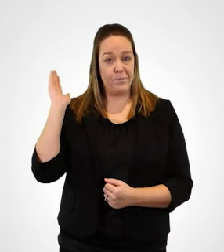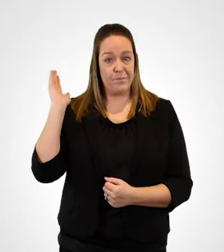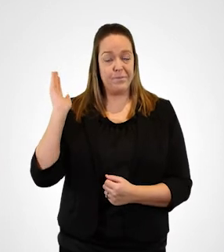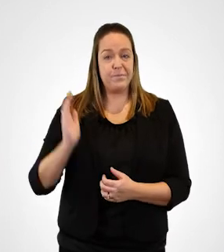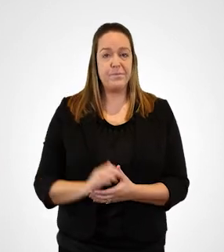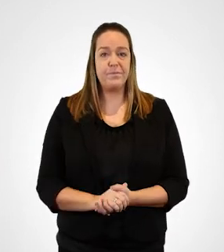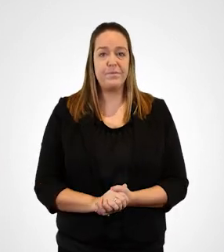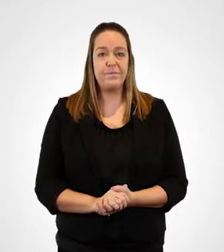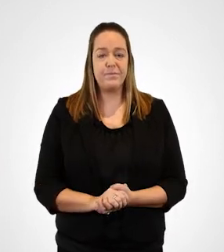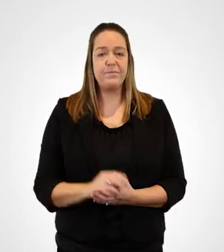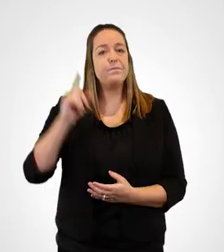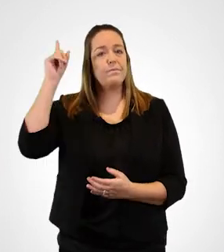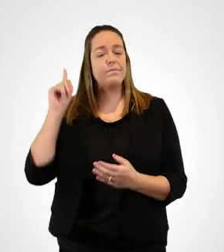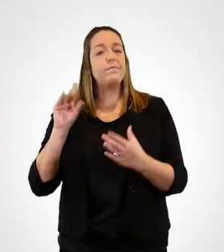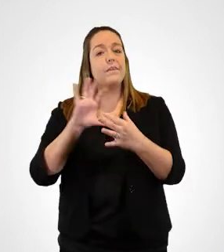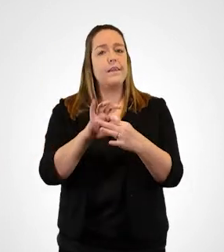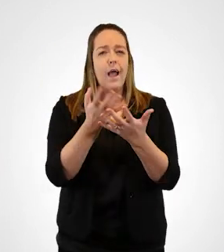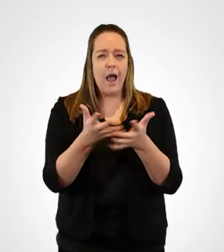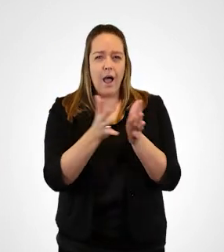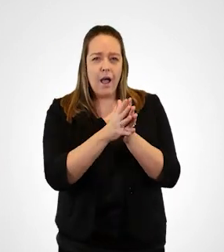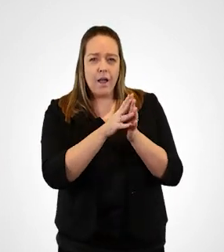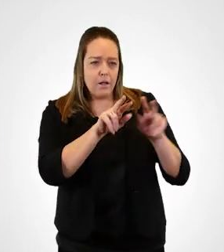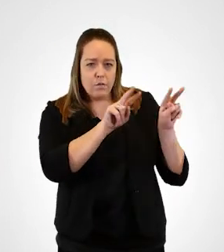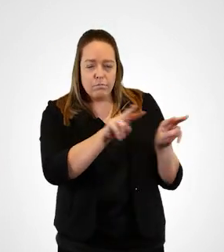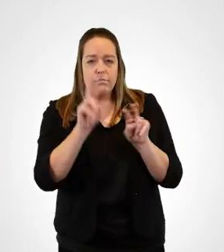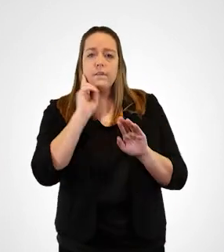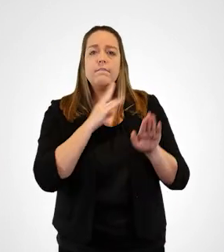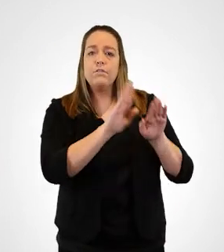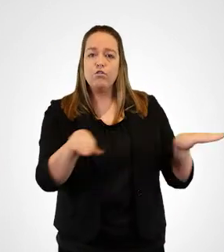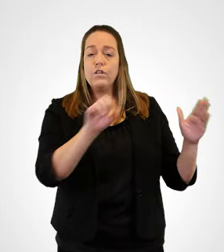and they're all to do with how we look at deaf children's reading